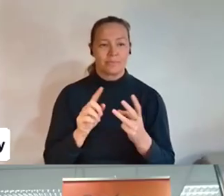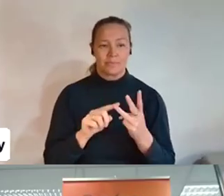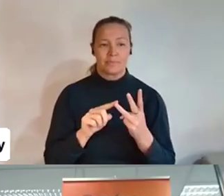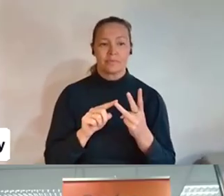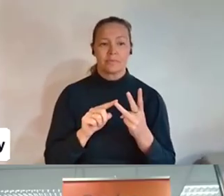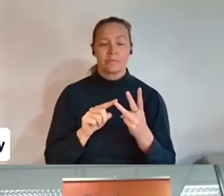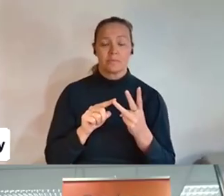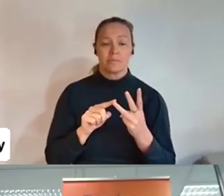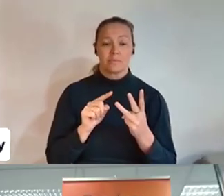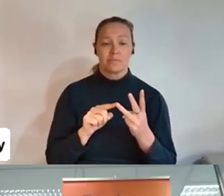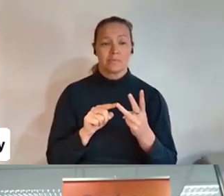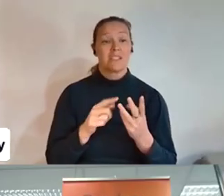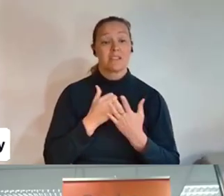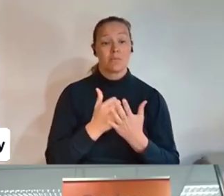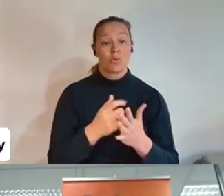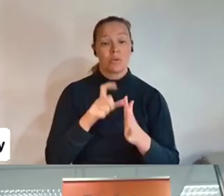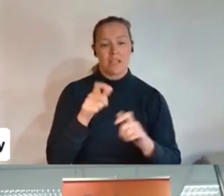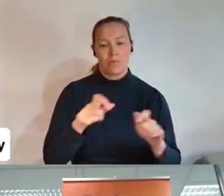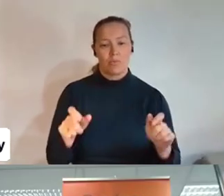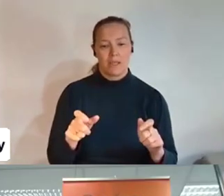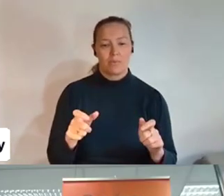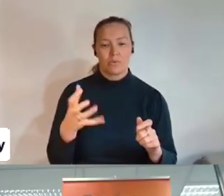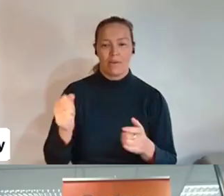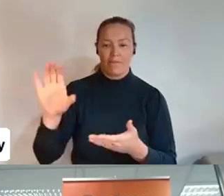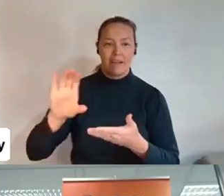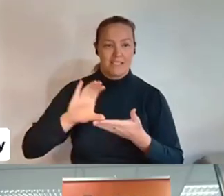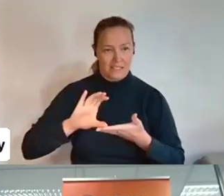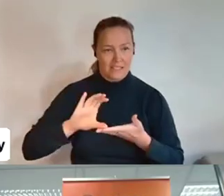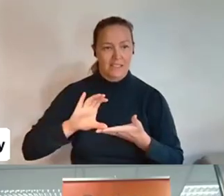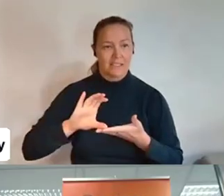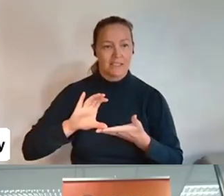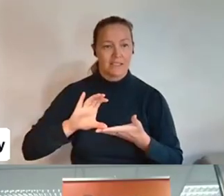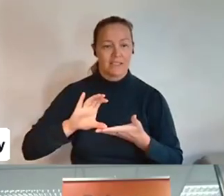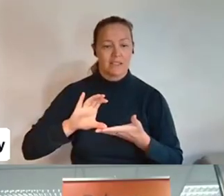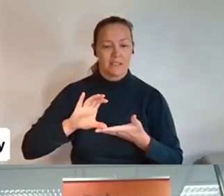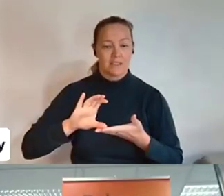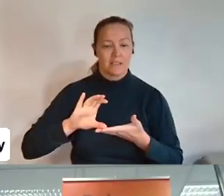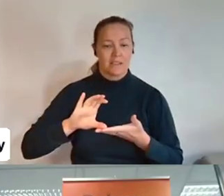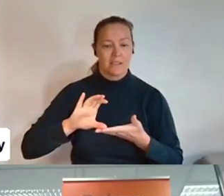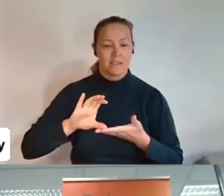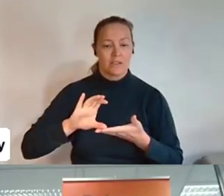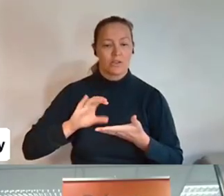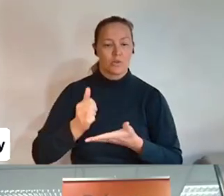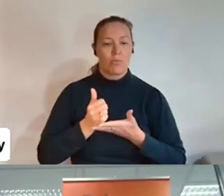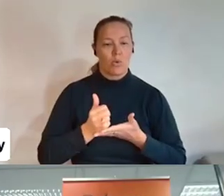disabled people to receive funding to support them standing as a candidate in the parliamentary